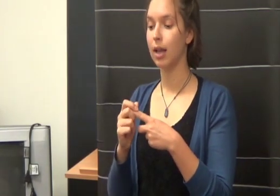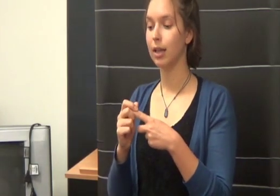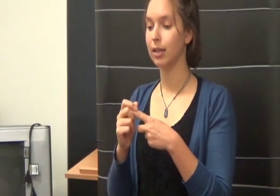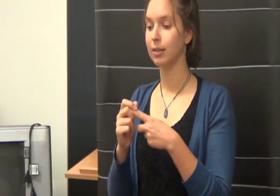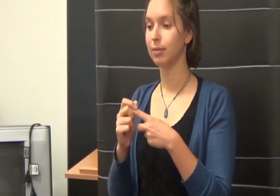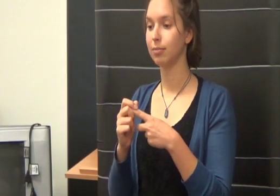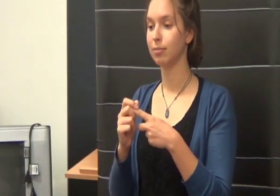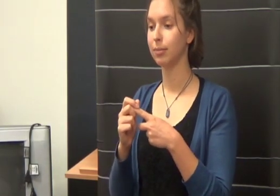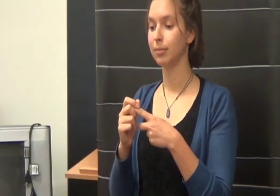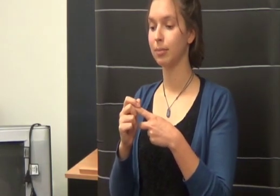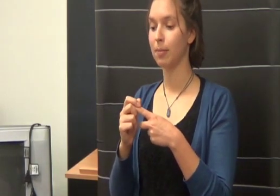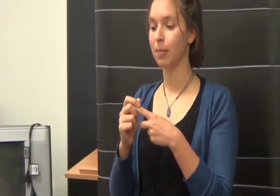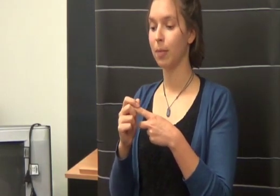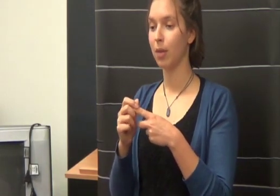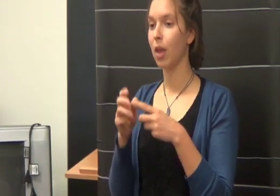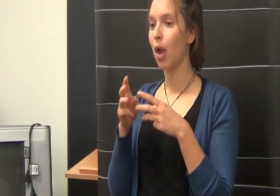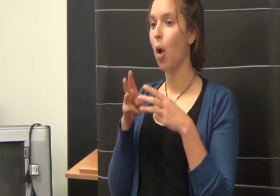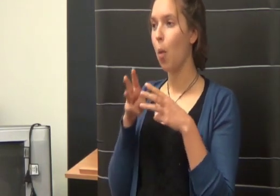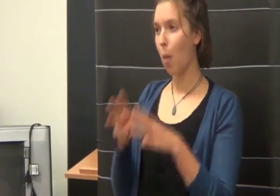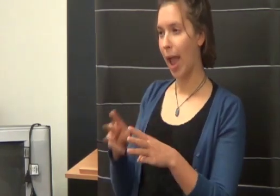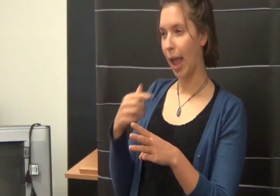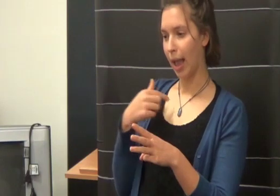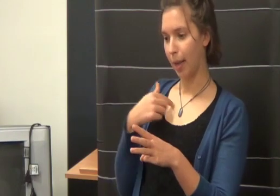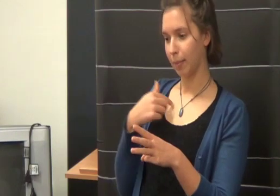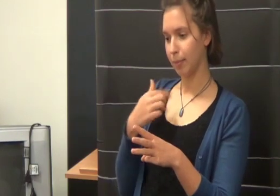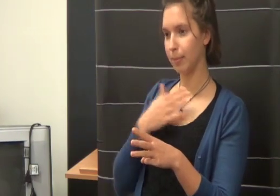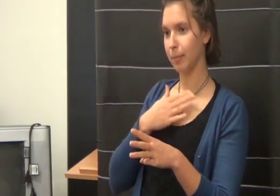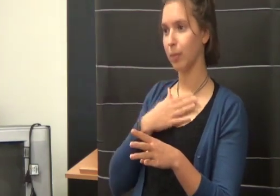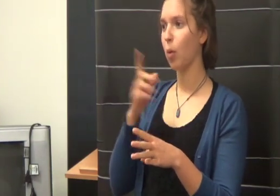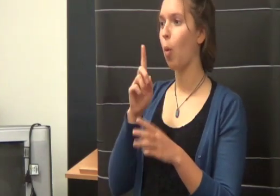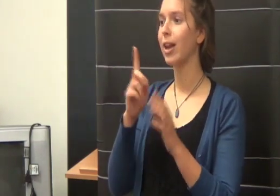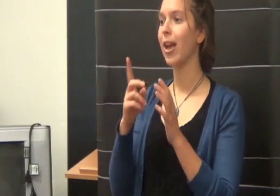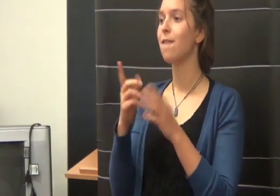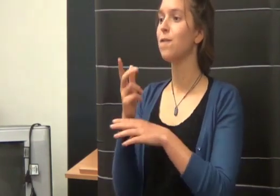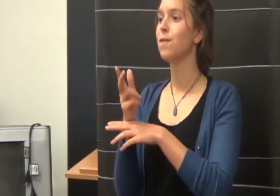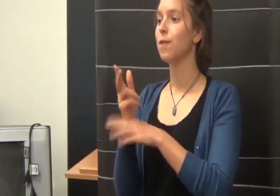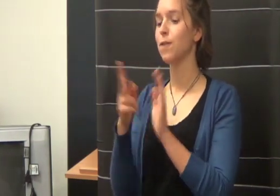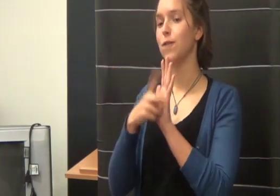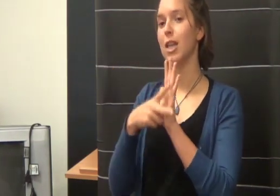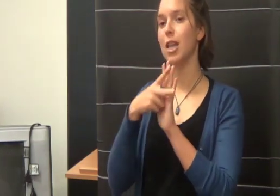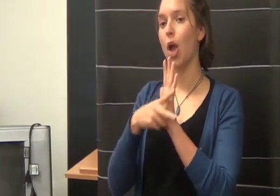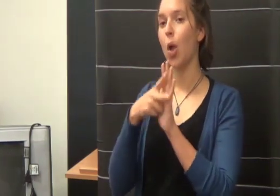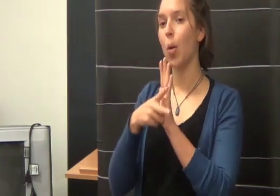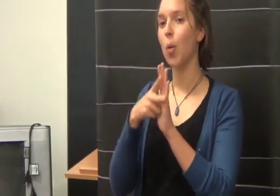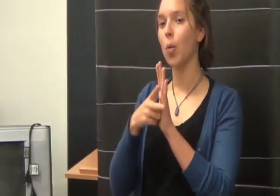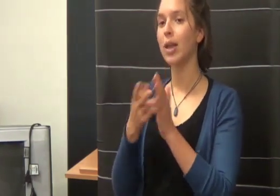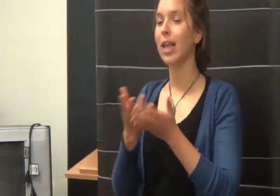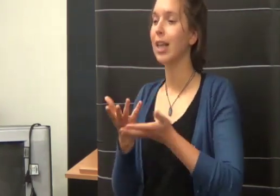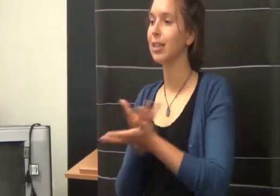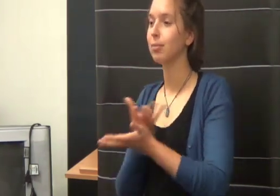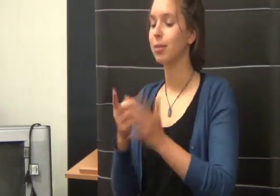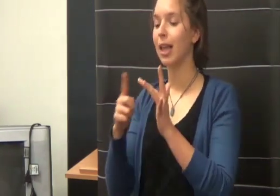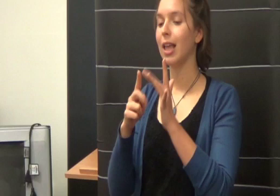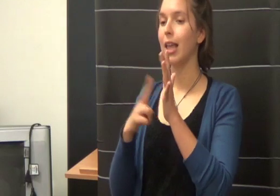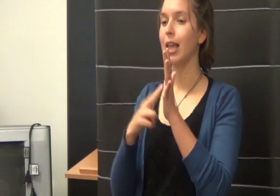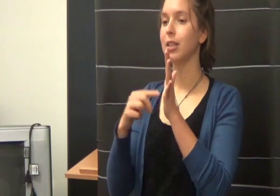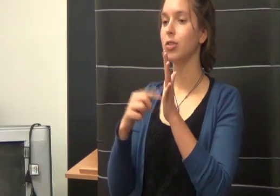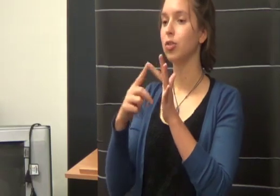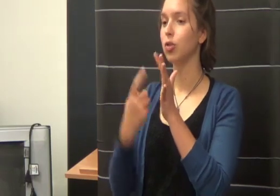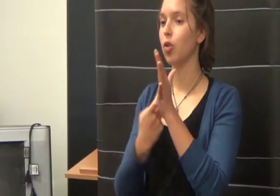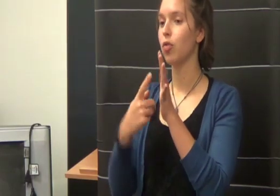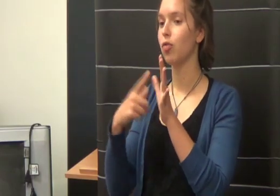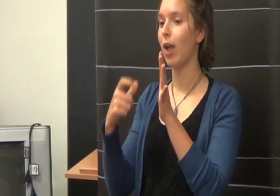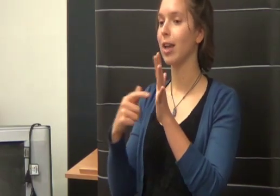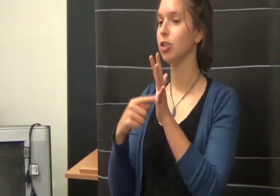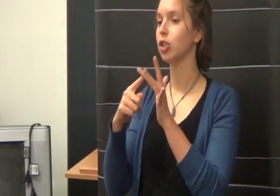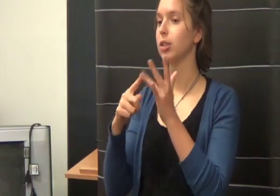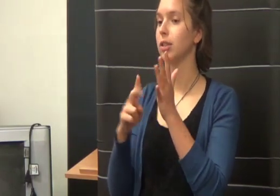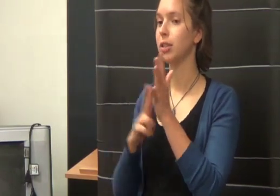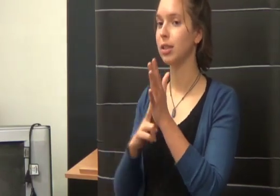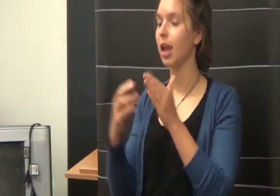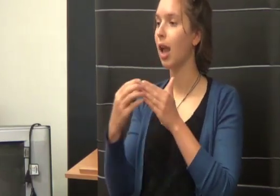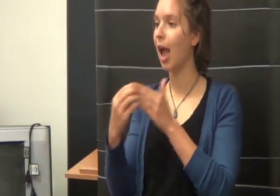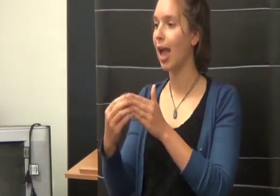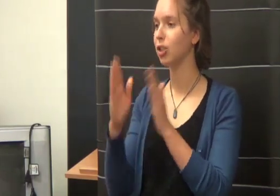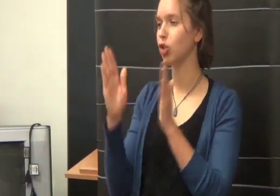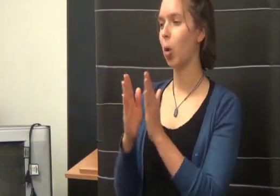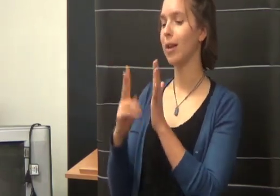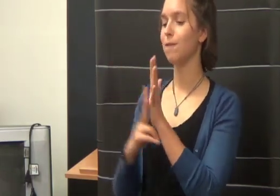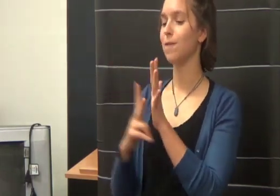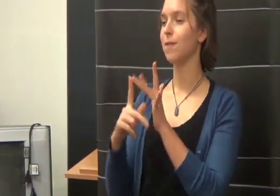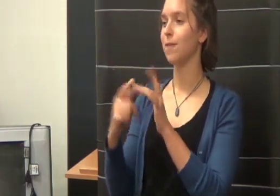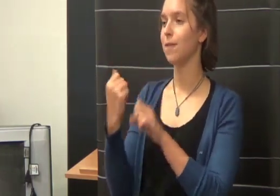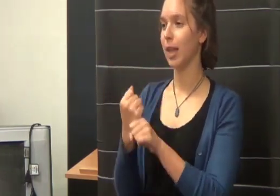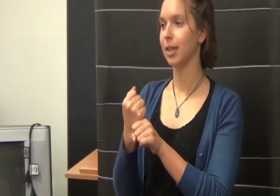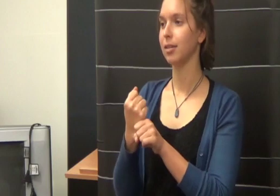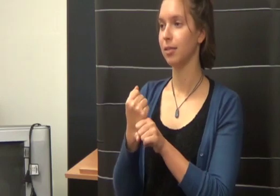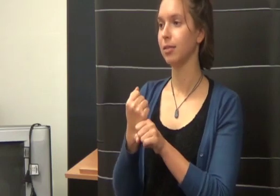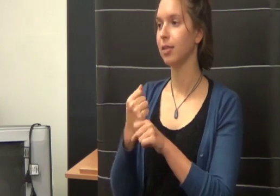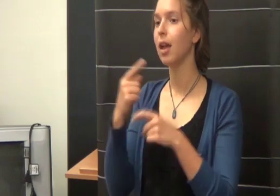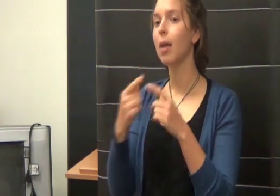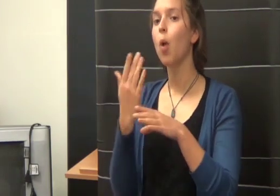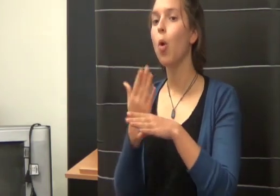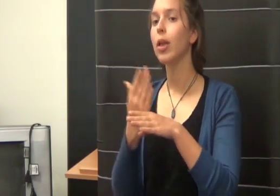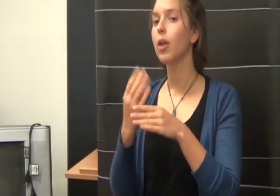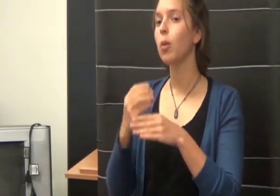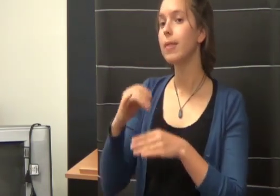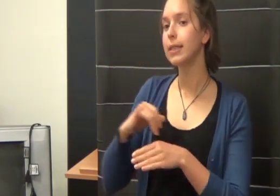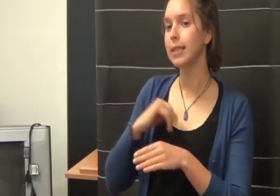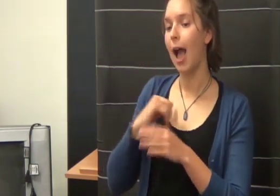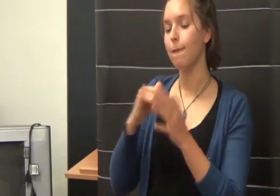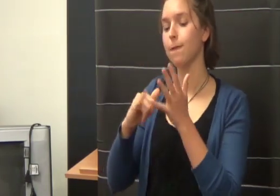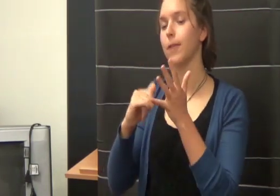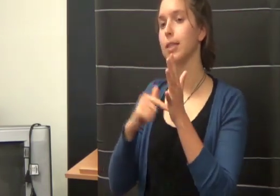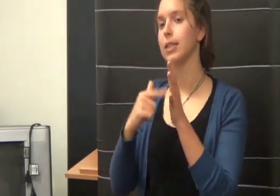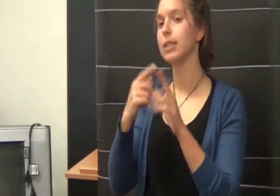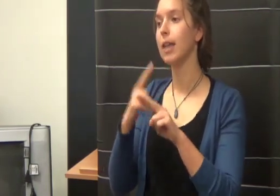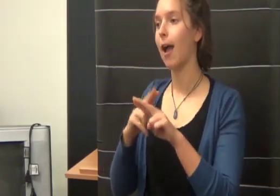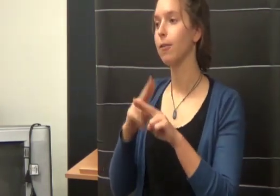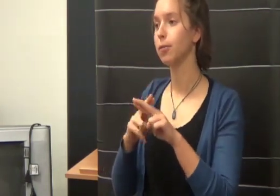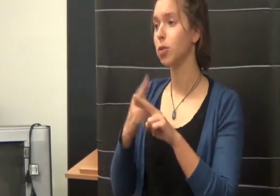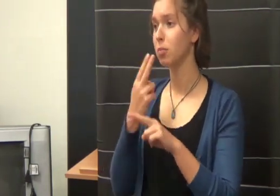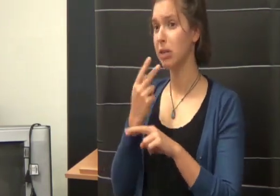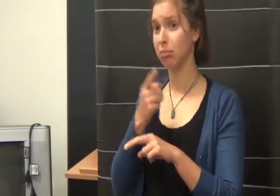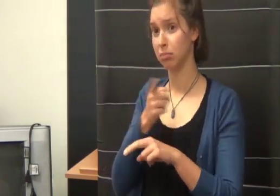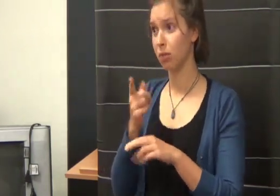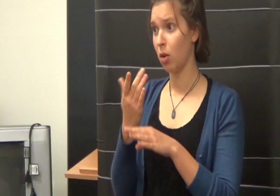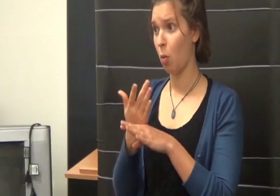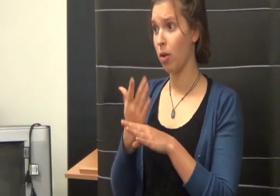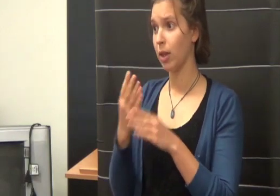for improving communication and it would mostly be working with staff that work with you.